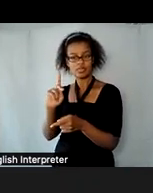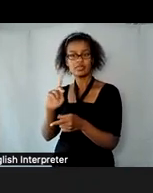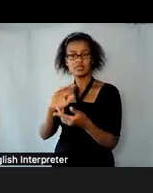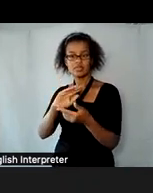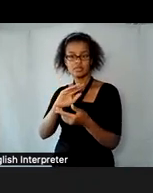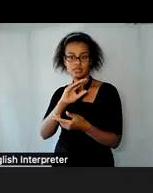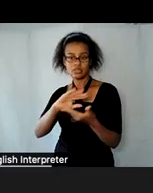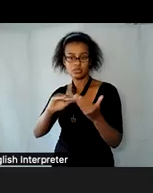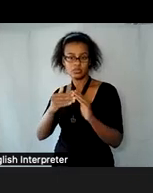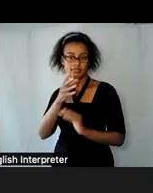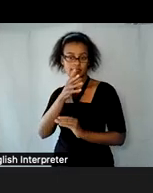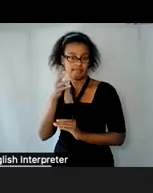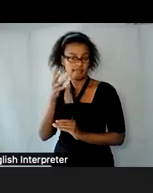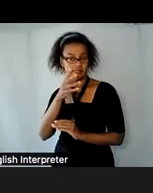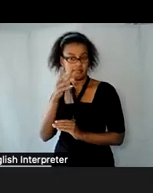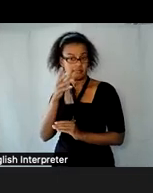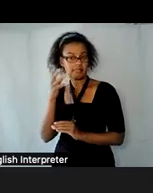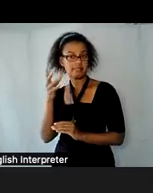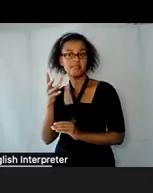to do their projects at.